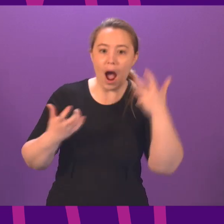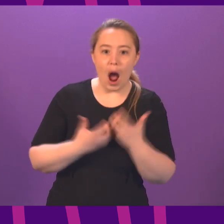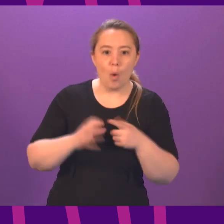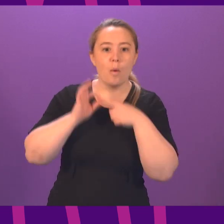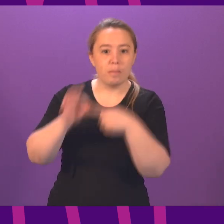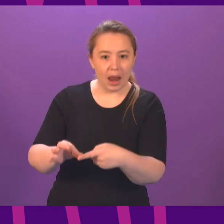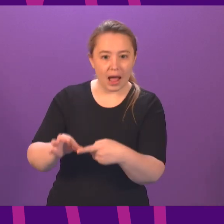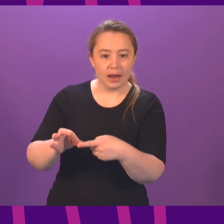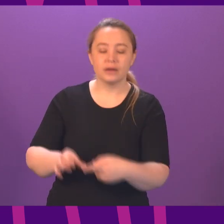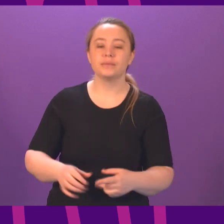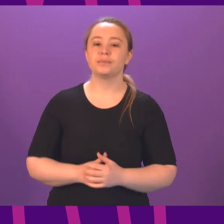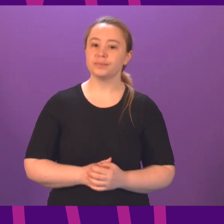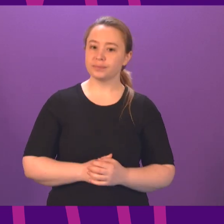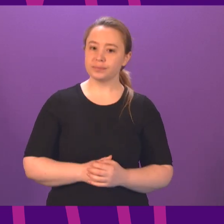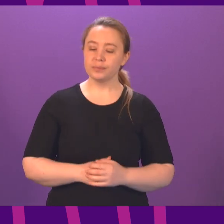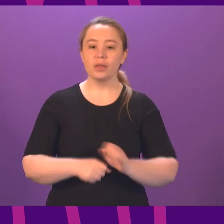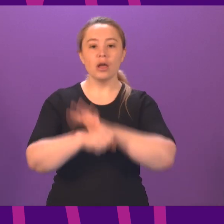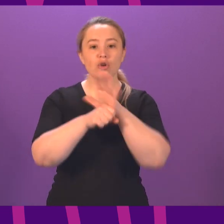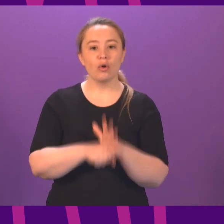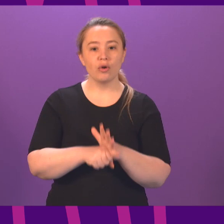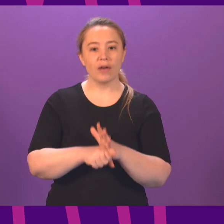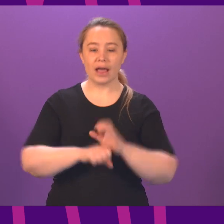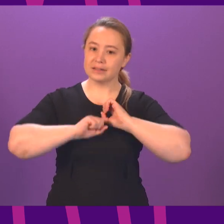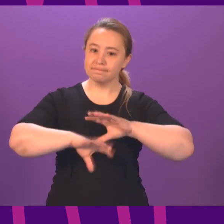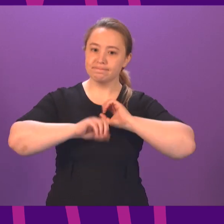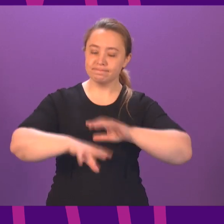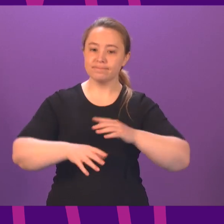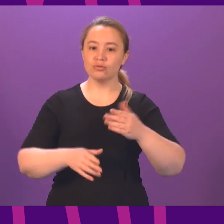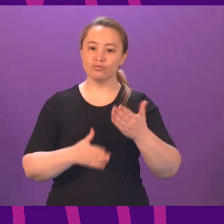in one of the Covid briefings this week—because this issue is very relevant in the context